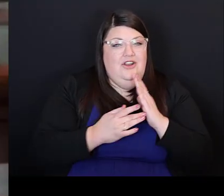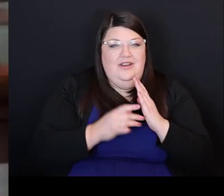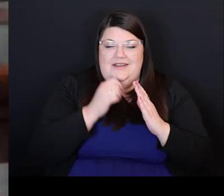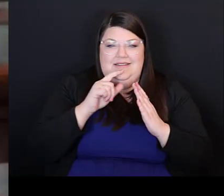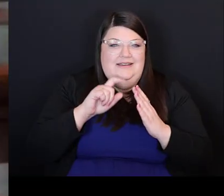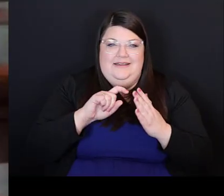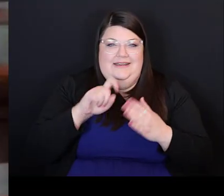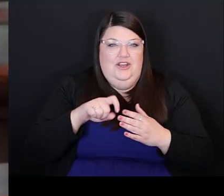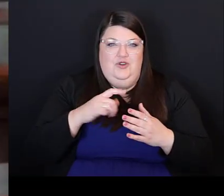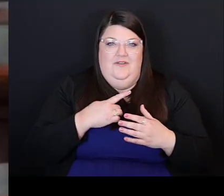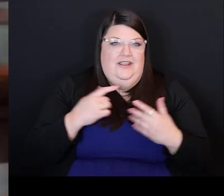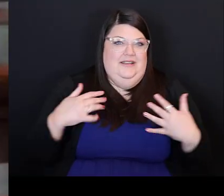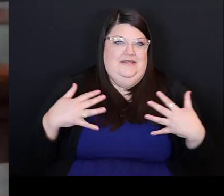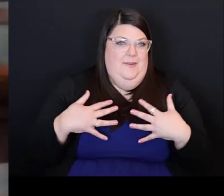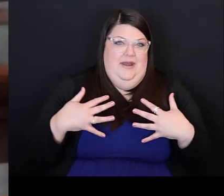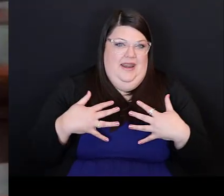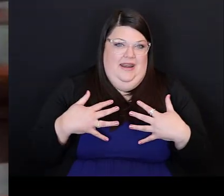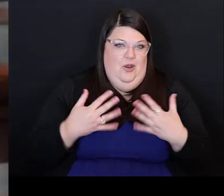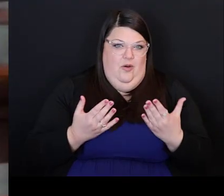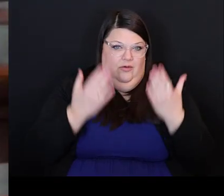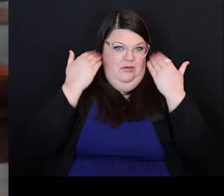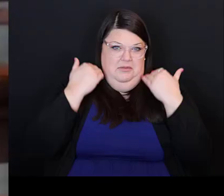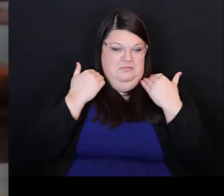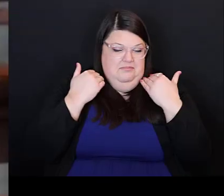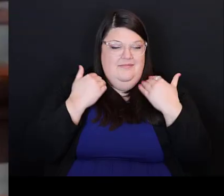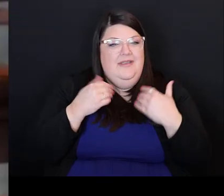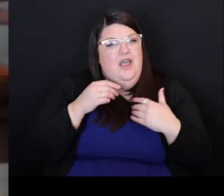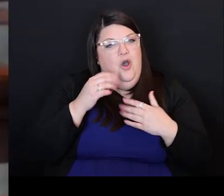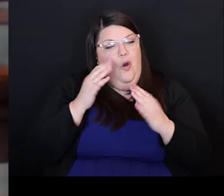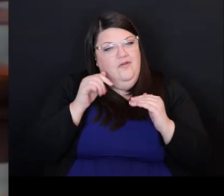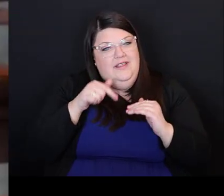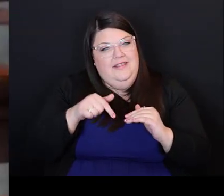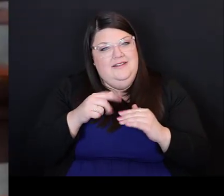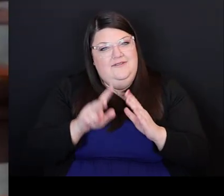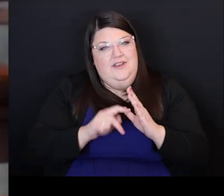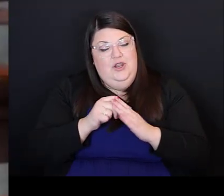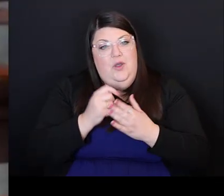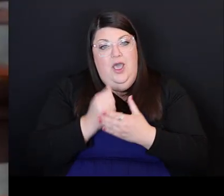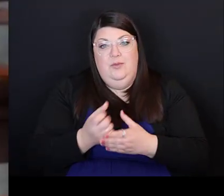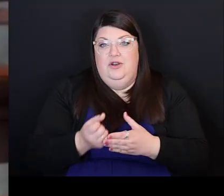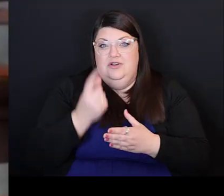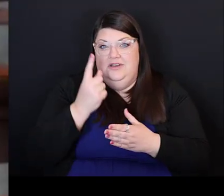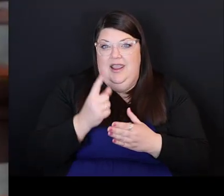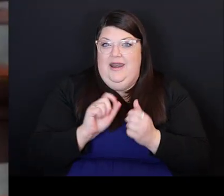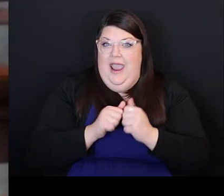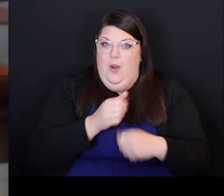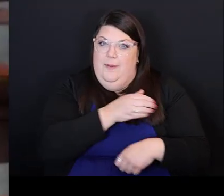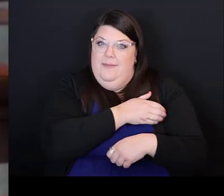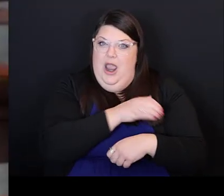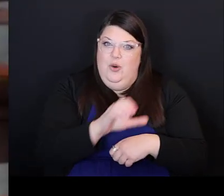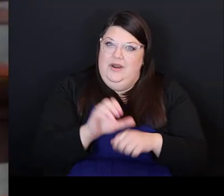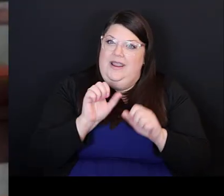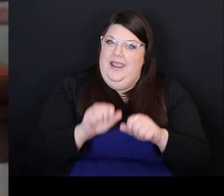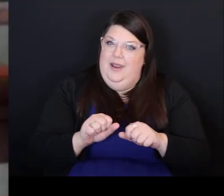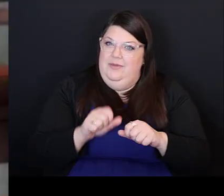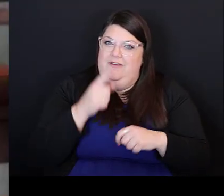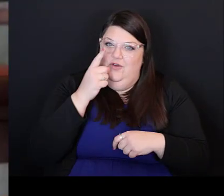Smart home technology doesn't need to be intimidating, and I hope that this video has helped you to understand how empowering smart home